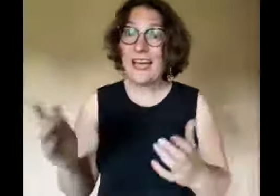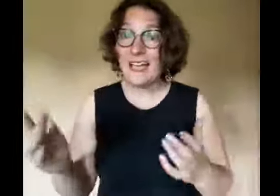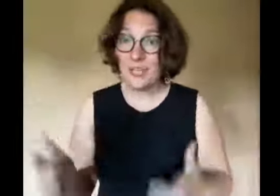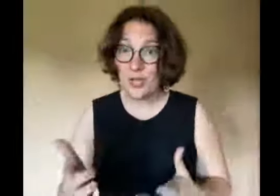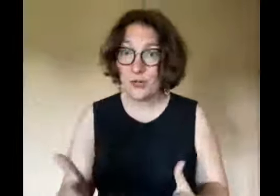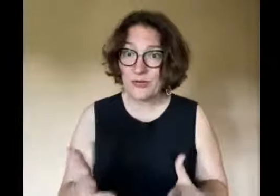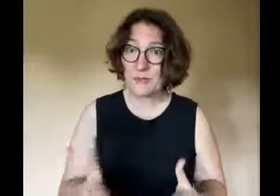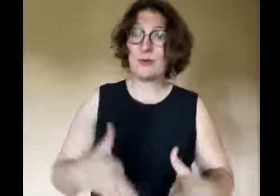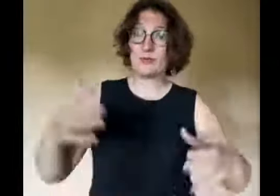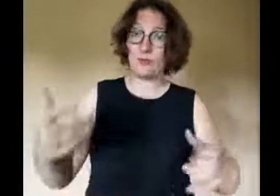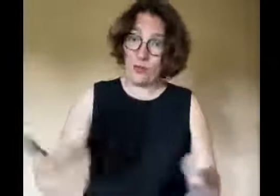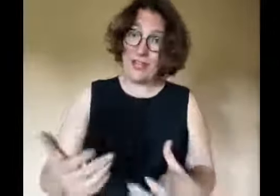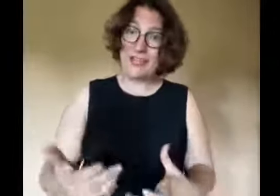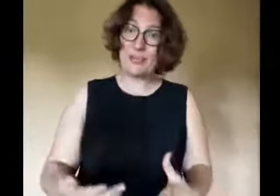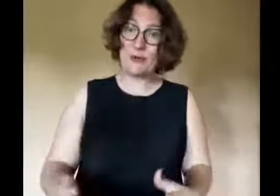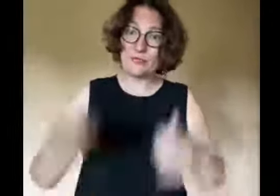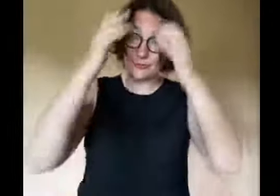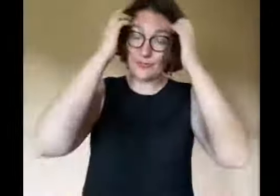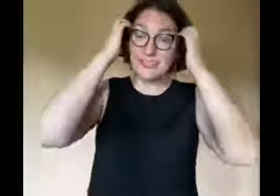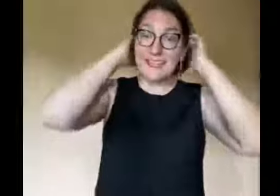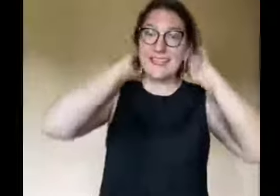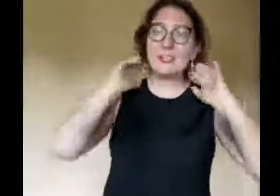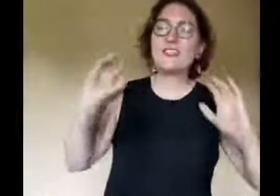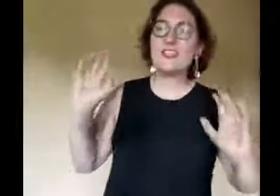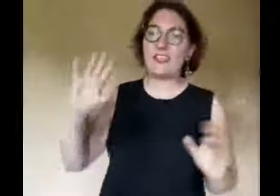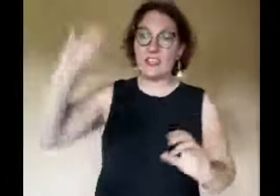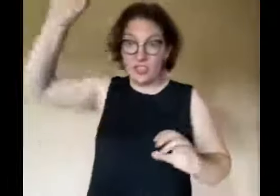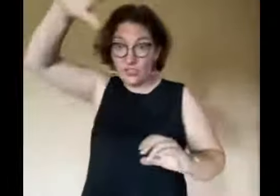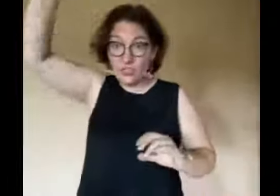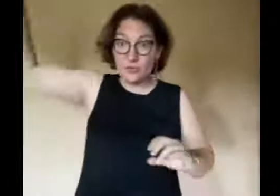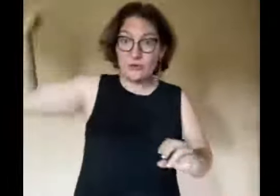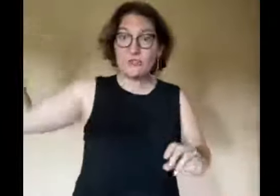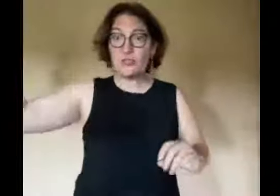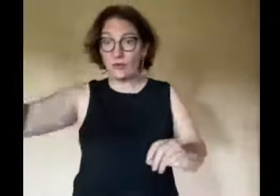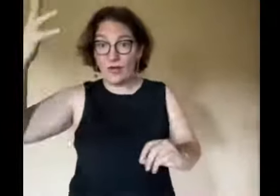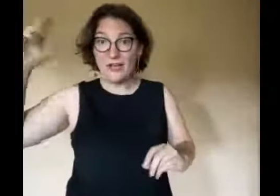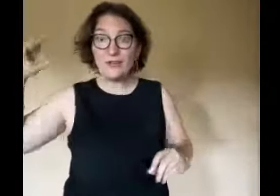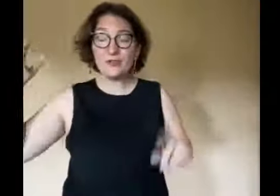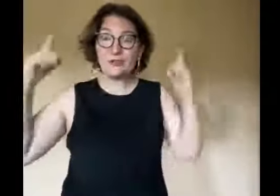So manifestation is an energetic practice on the inside, which conceptually can be a